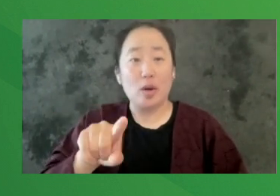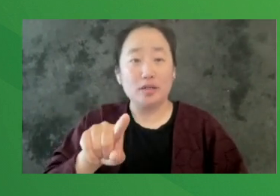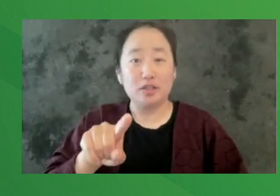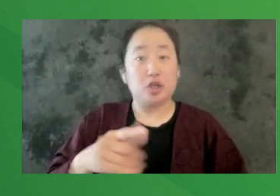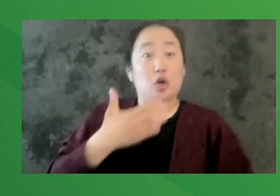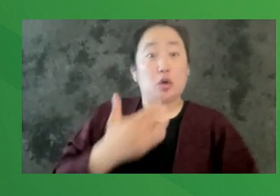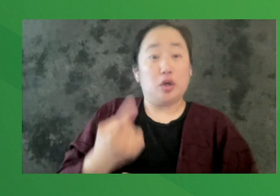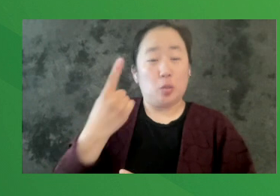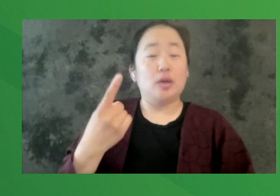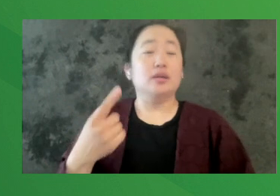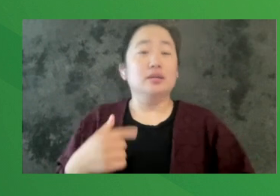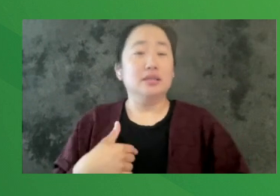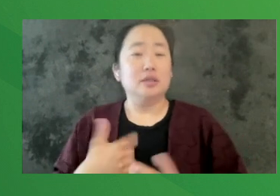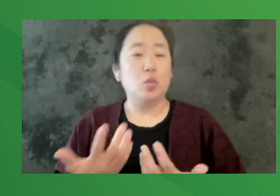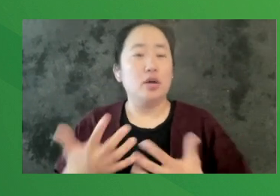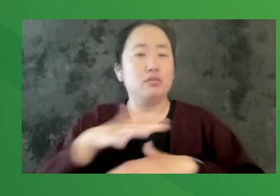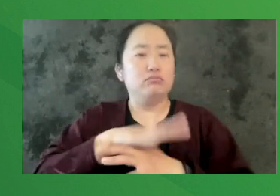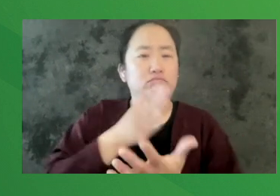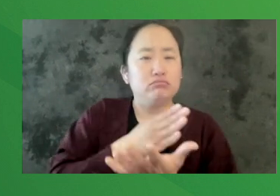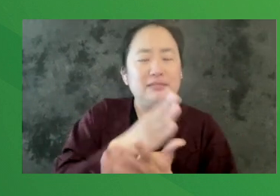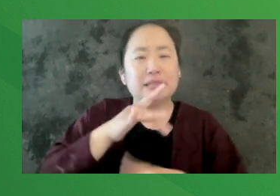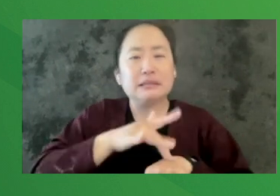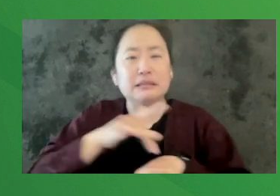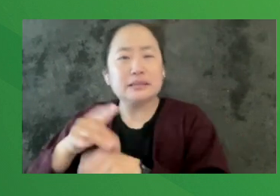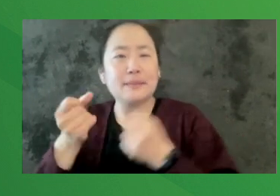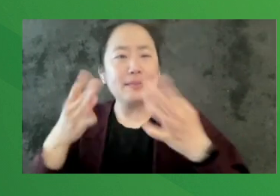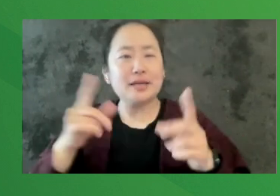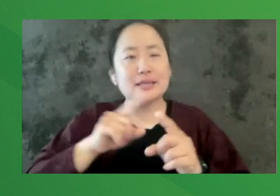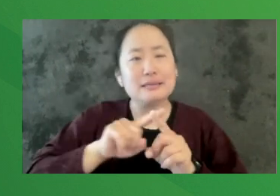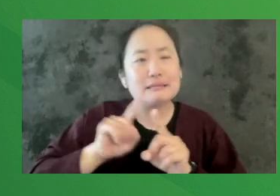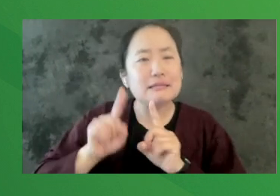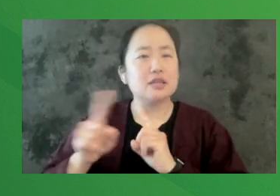matter? So, here's a question that might be a geography question, an economic question,